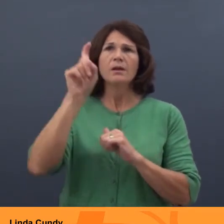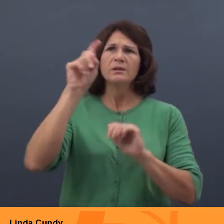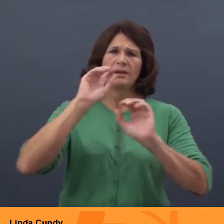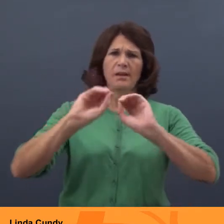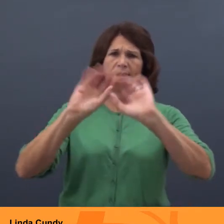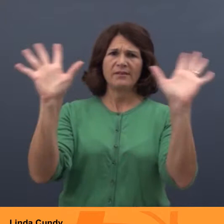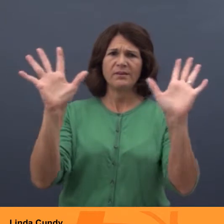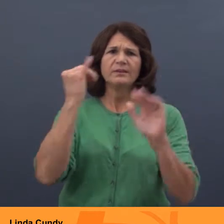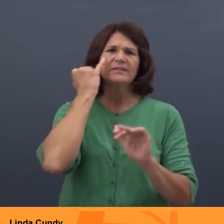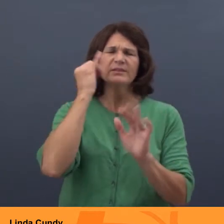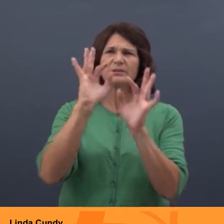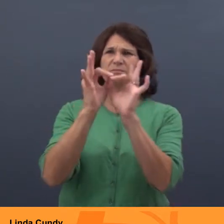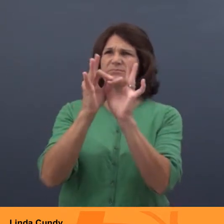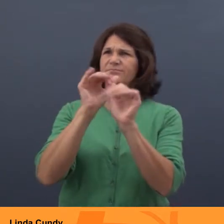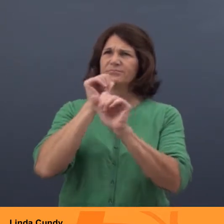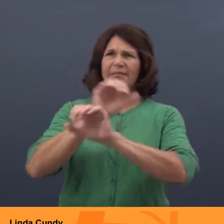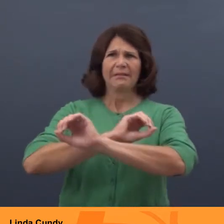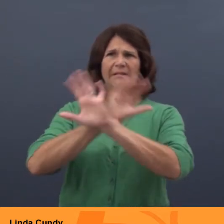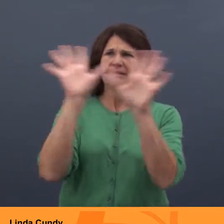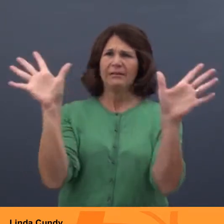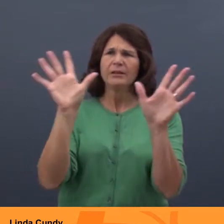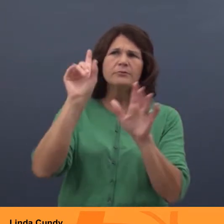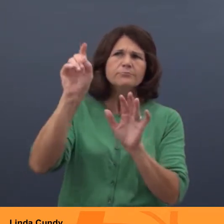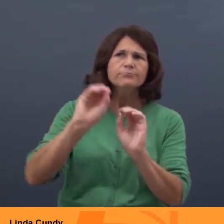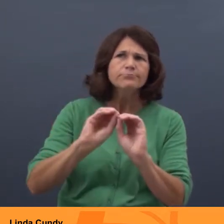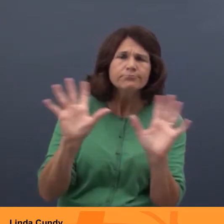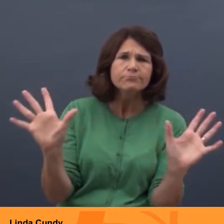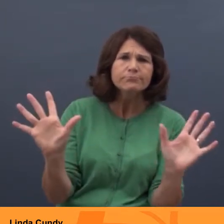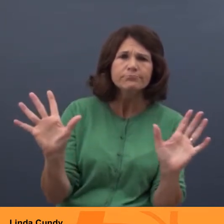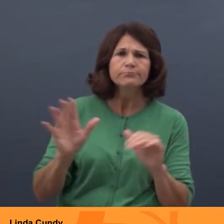they can ask for clarification when an interpretation is unclear;